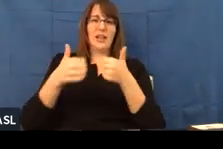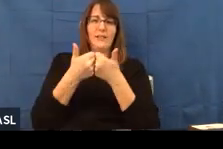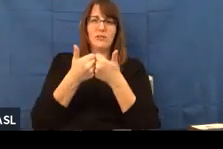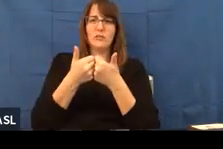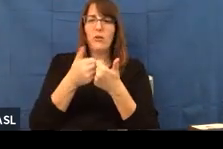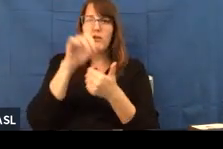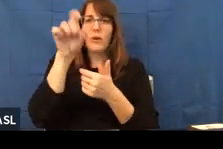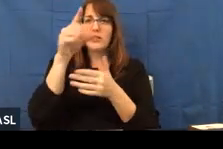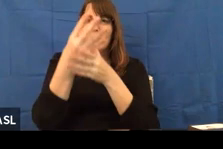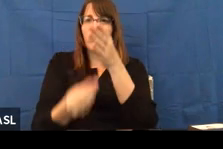Jewyl Alderson Clarke, SDCOE: Oh no, I did something